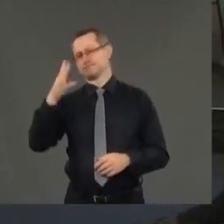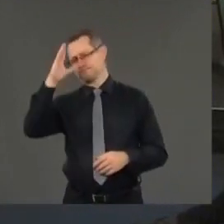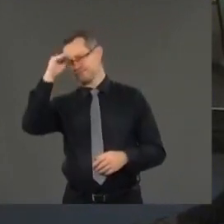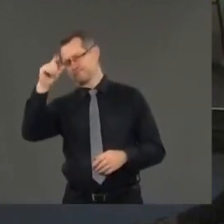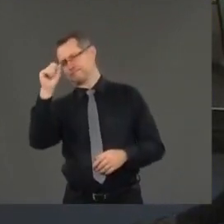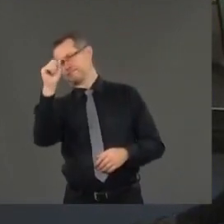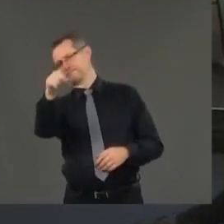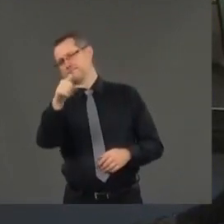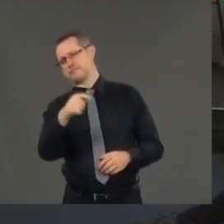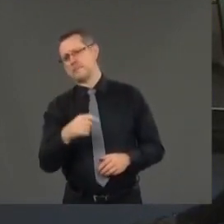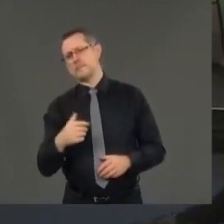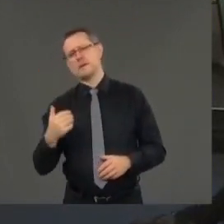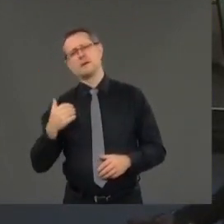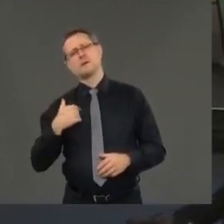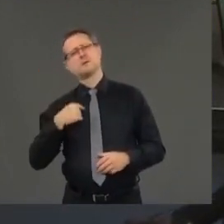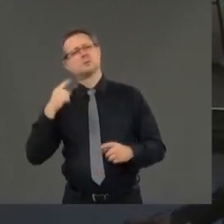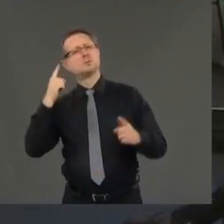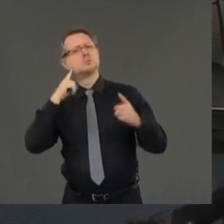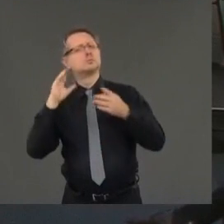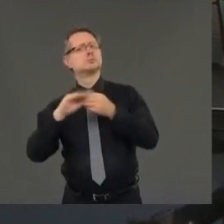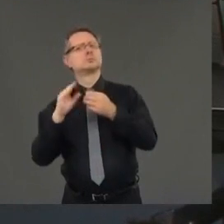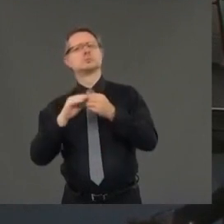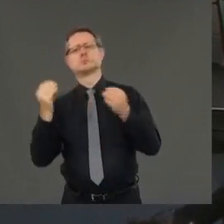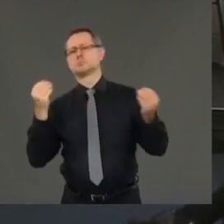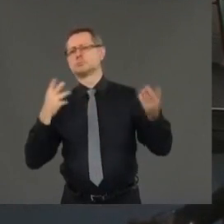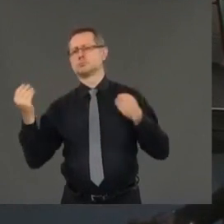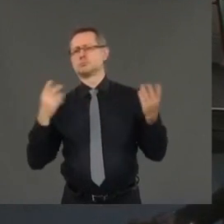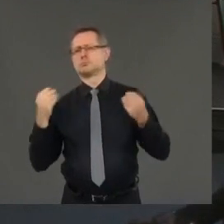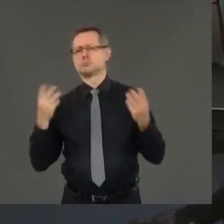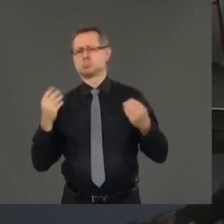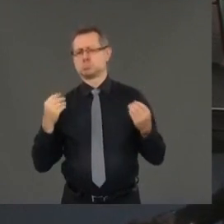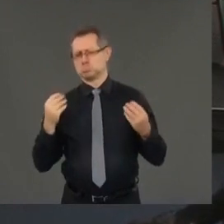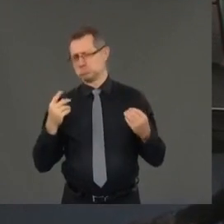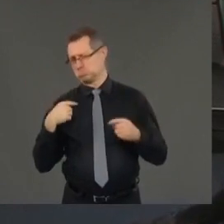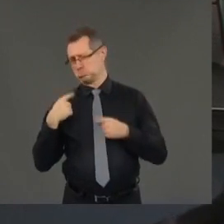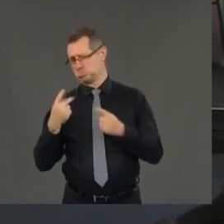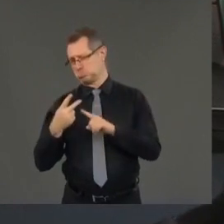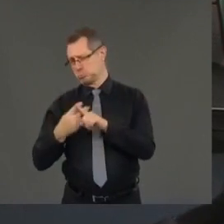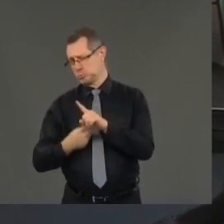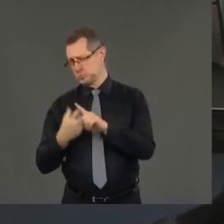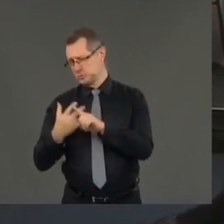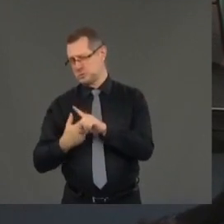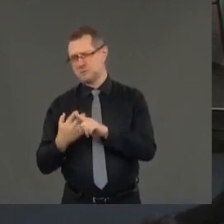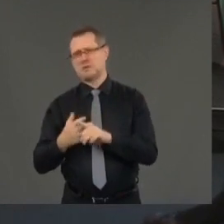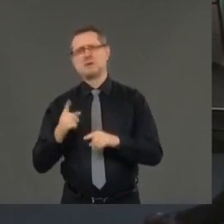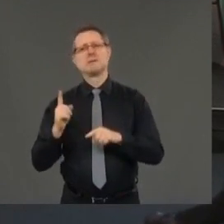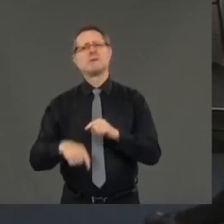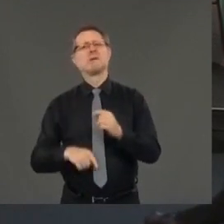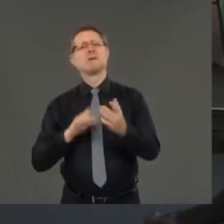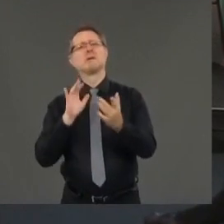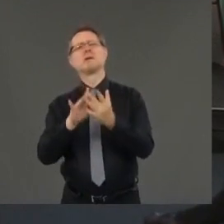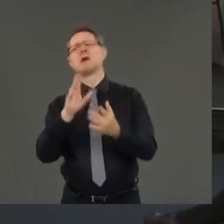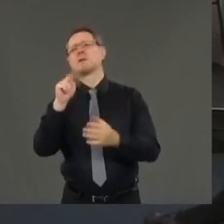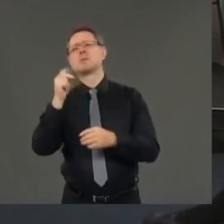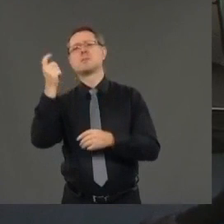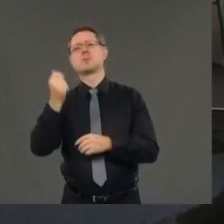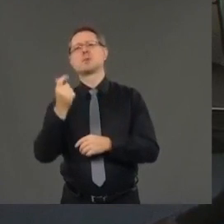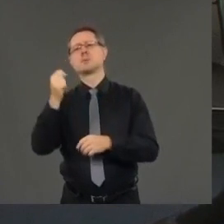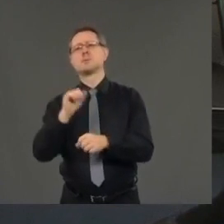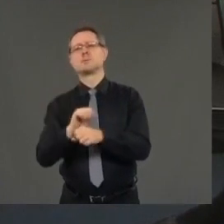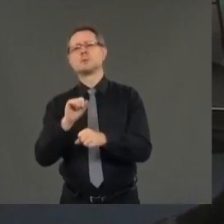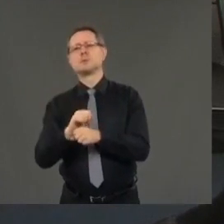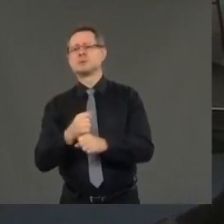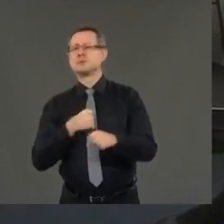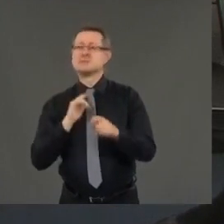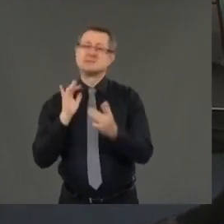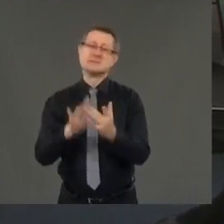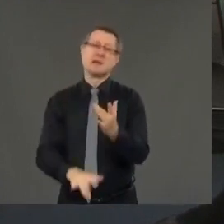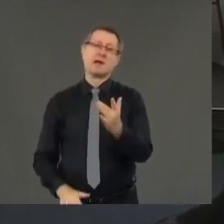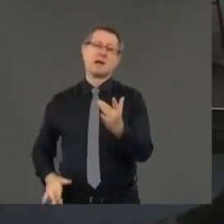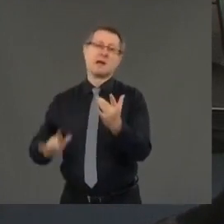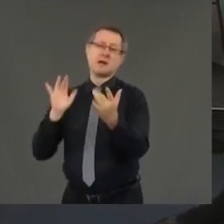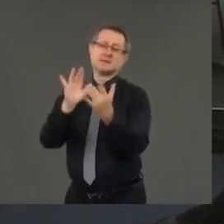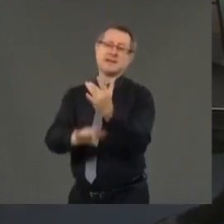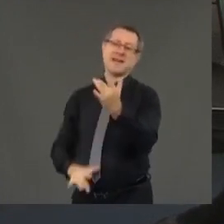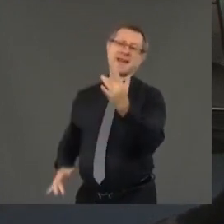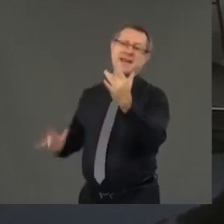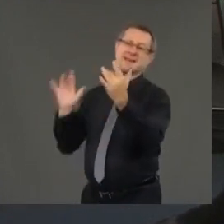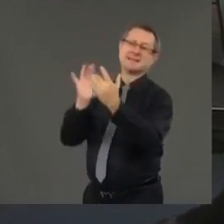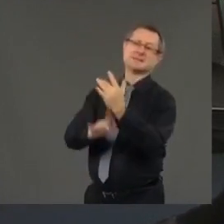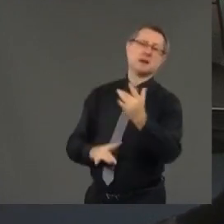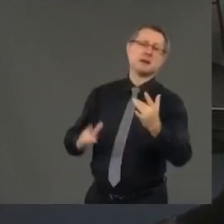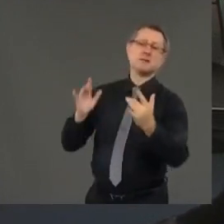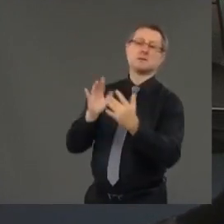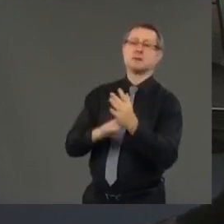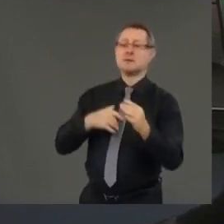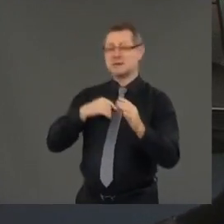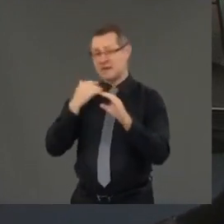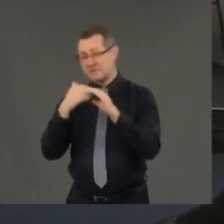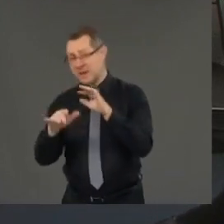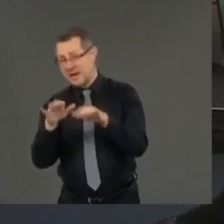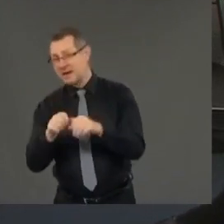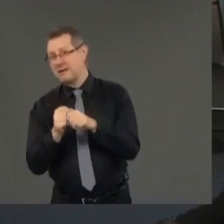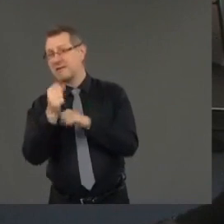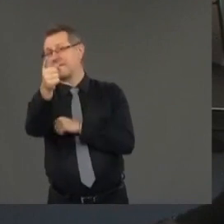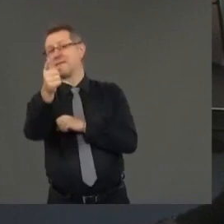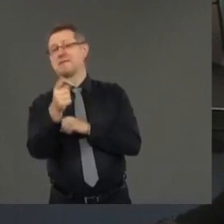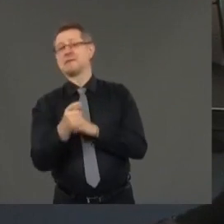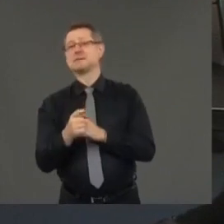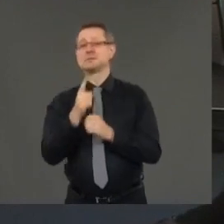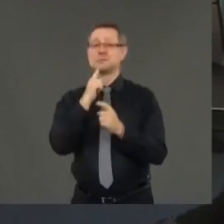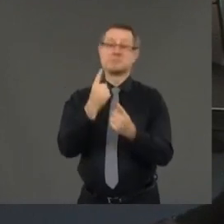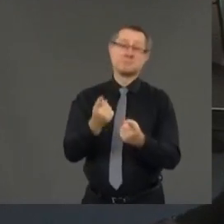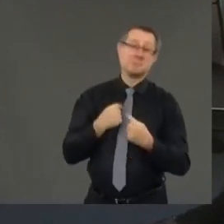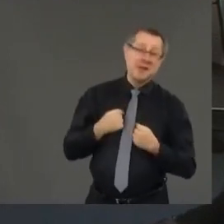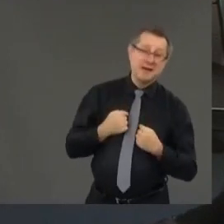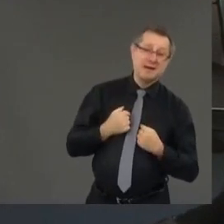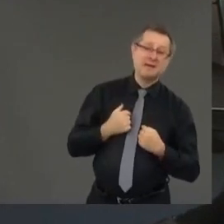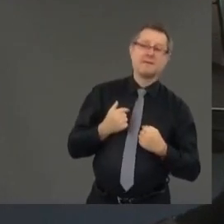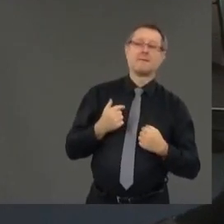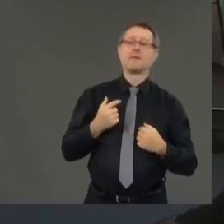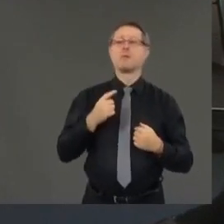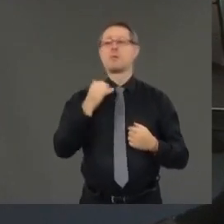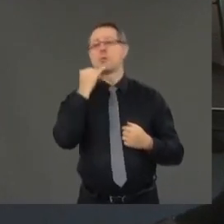YOU ARE ASYMPTOMATIC.